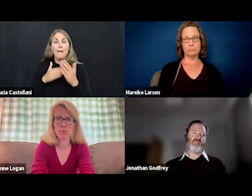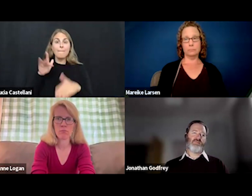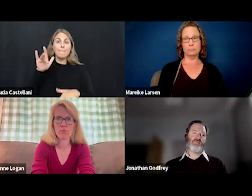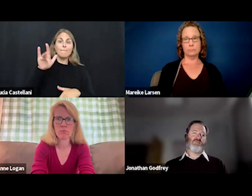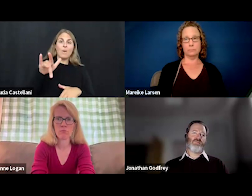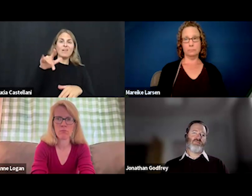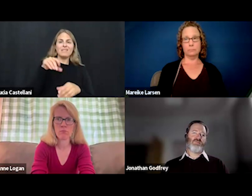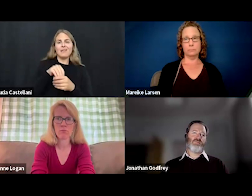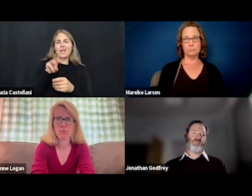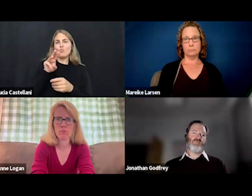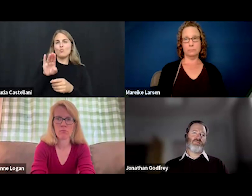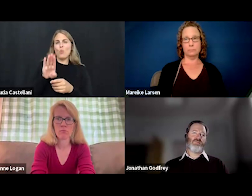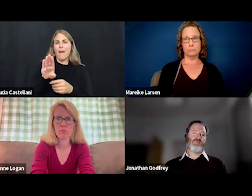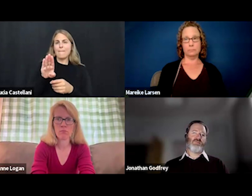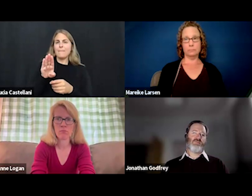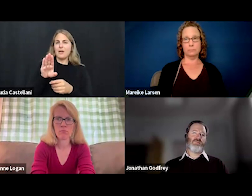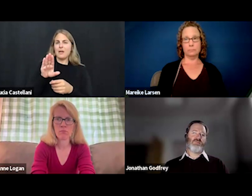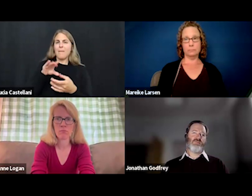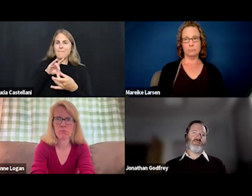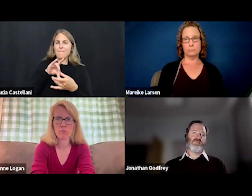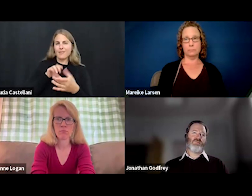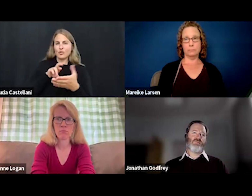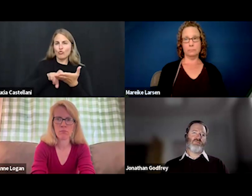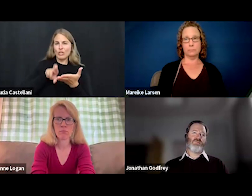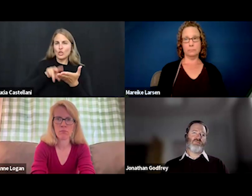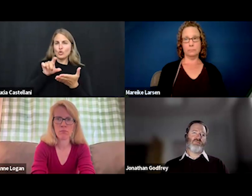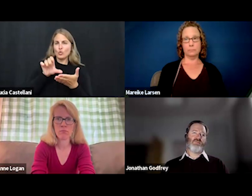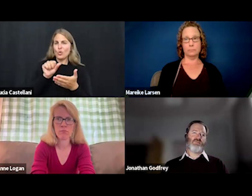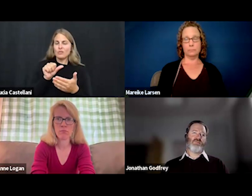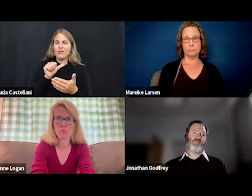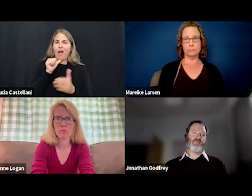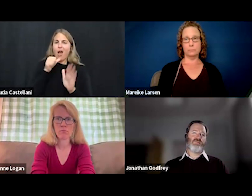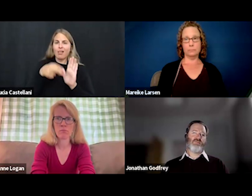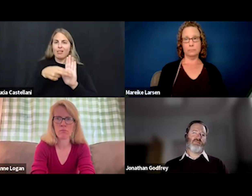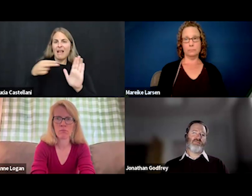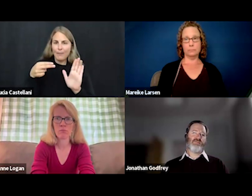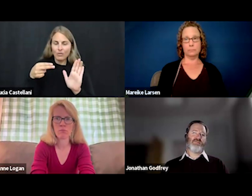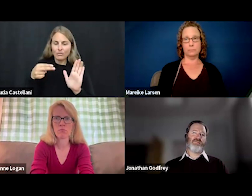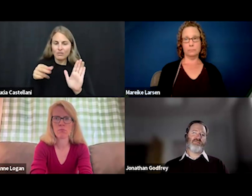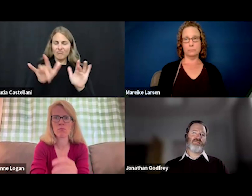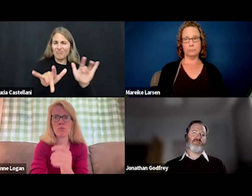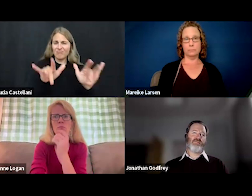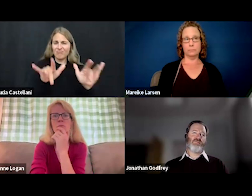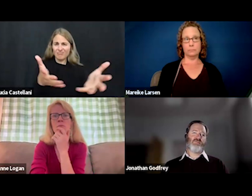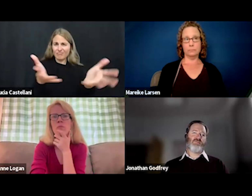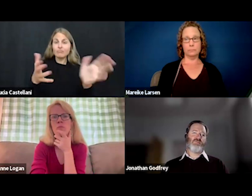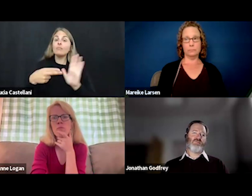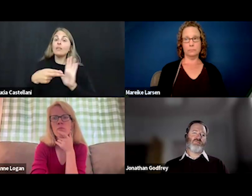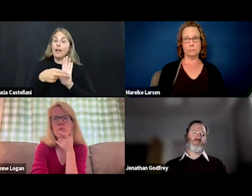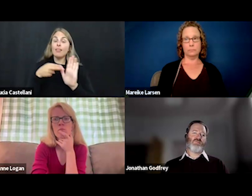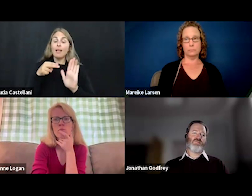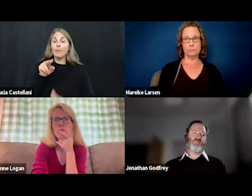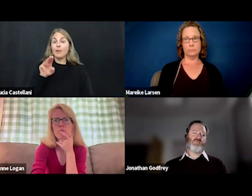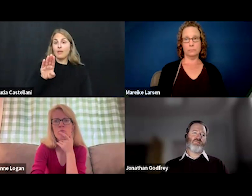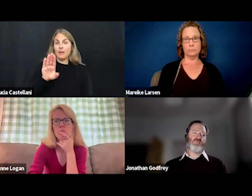tools unlabeled. This labeling buttons, which, by the way, is a web development best practice,